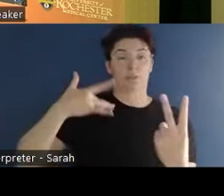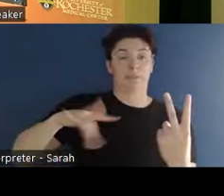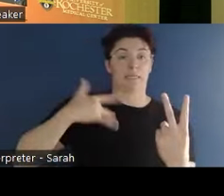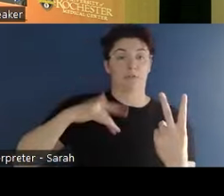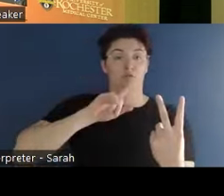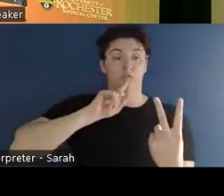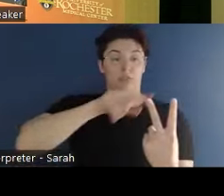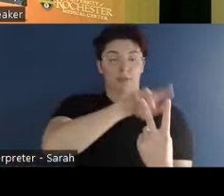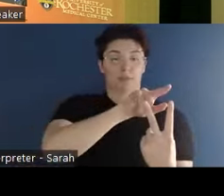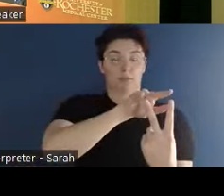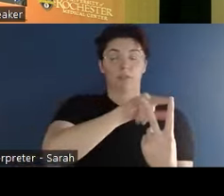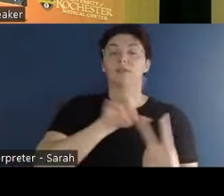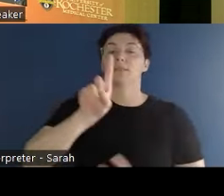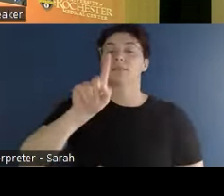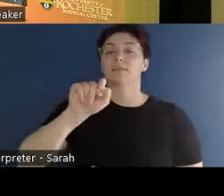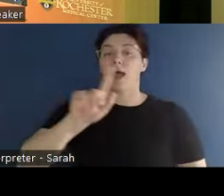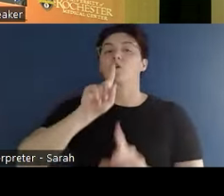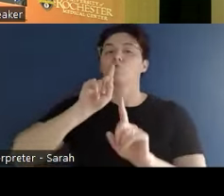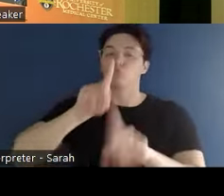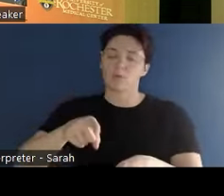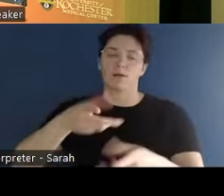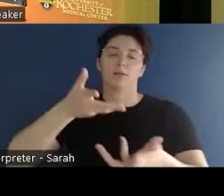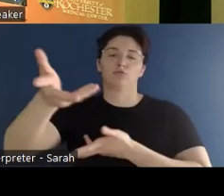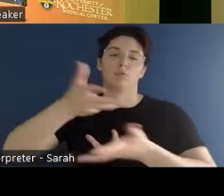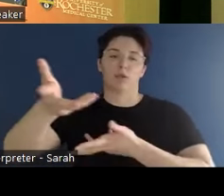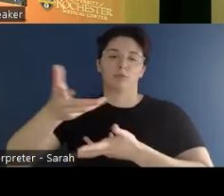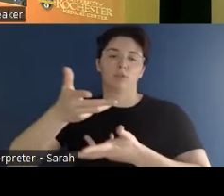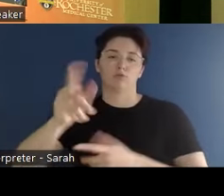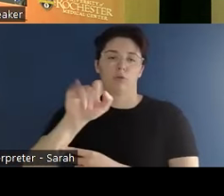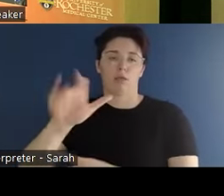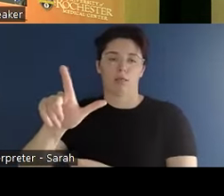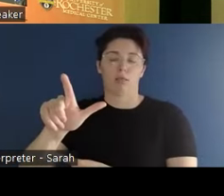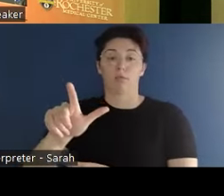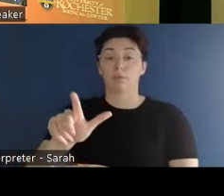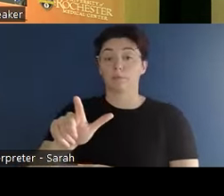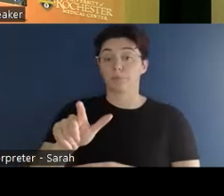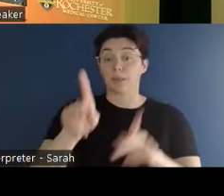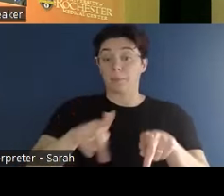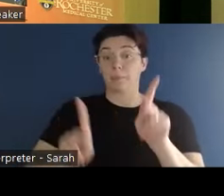again revealed a group by trial interaction such that individuals with ASD demonstrated